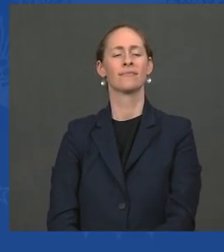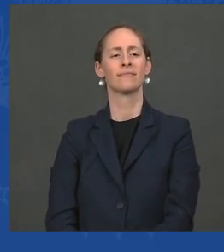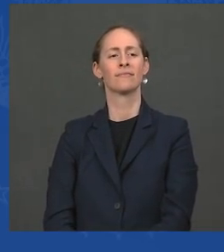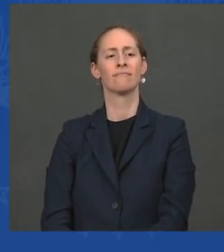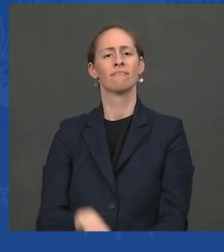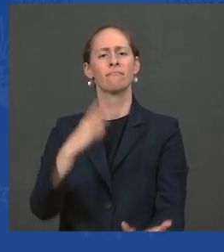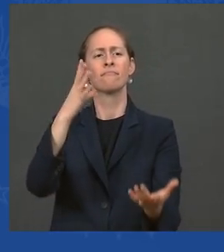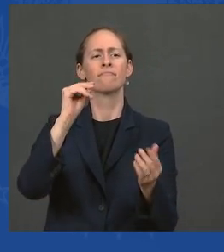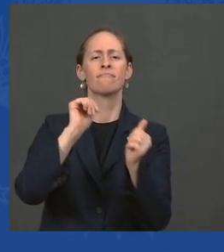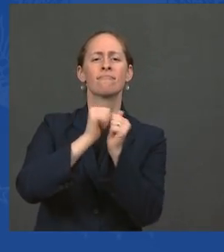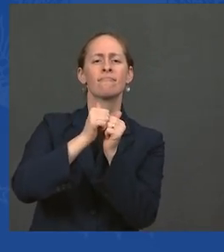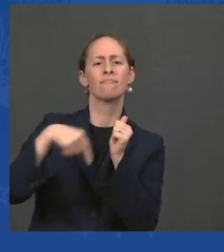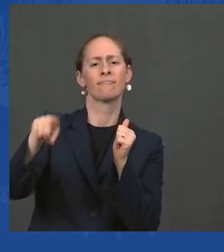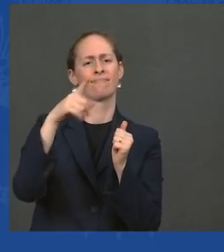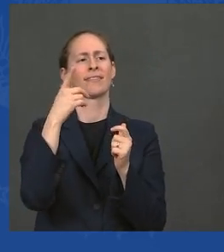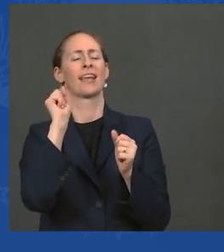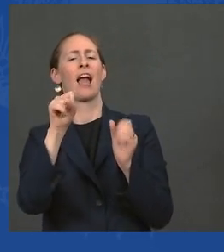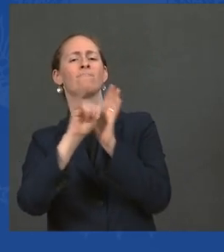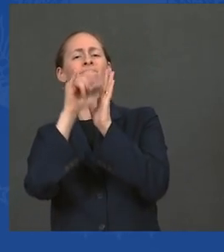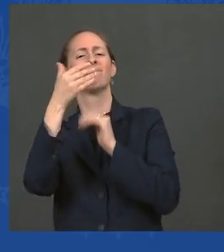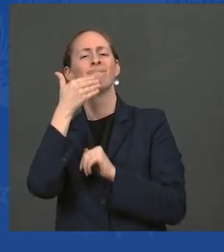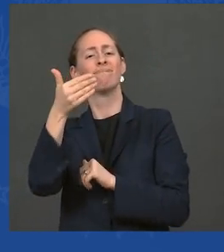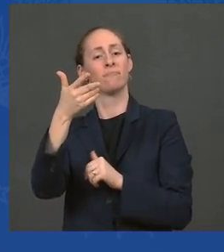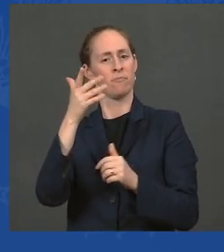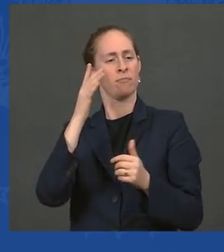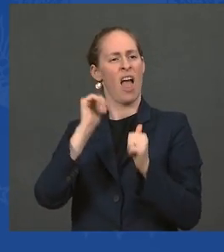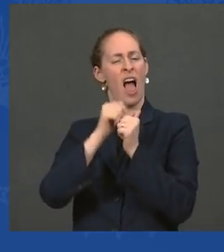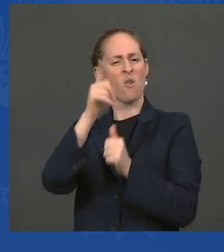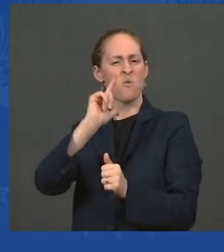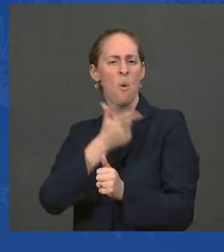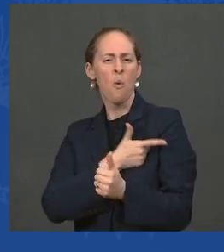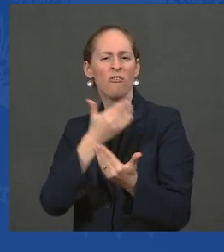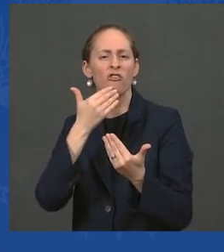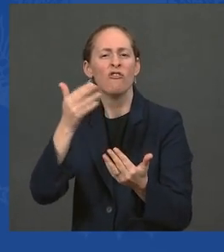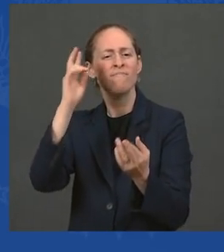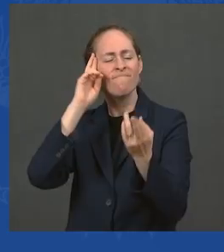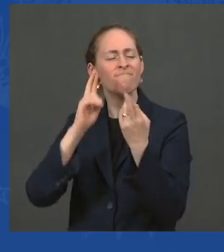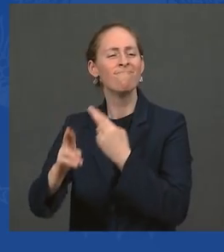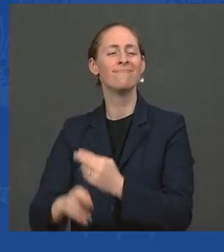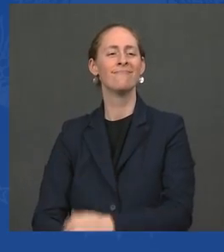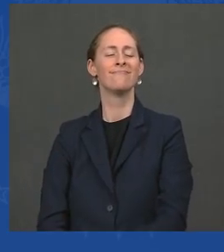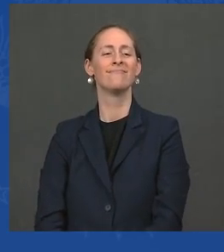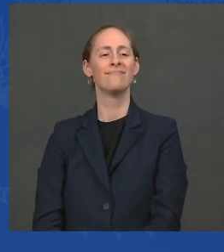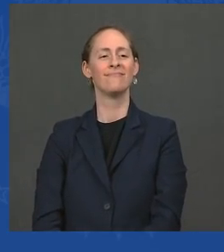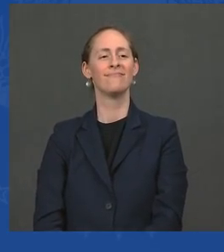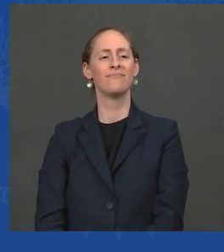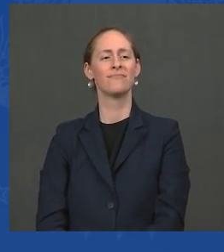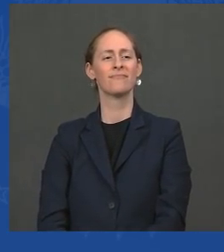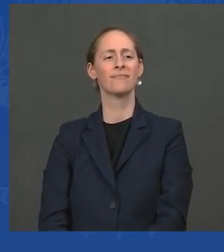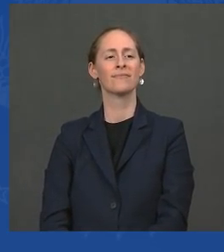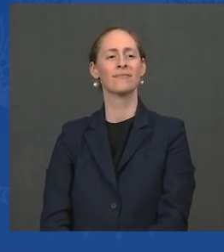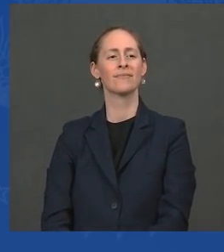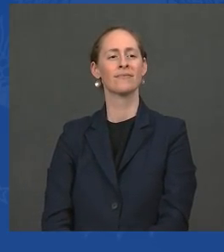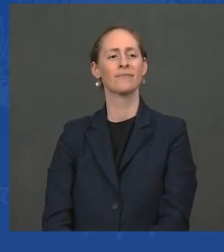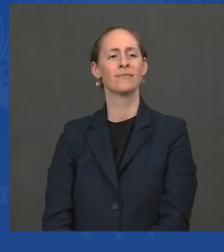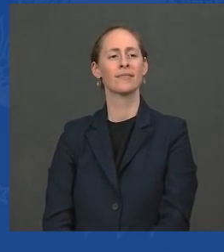And my dad -- when things got tough in Scranton after the war, when there wasn't any work, my dad did not work in a coalmines --